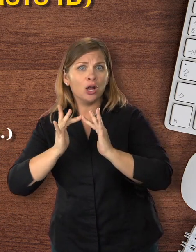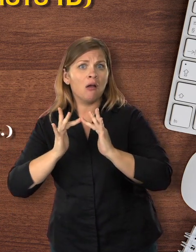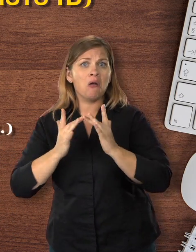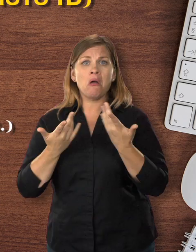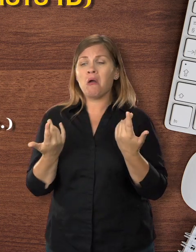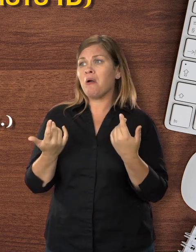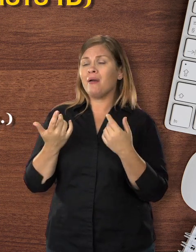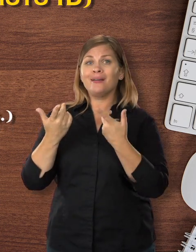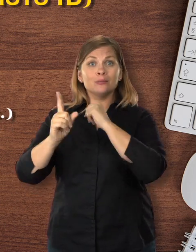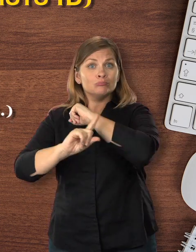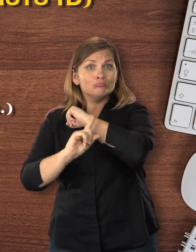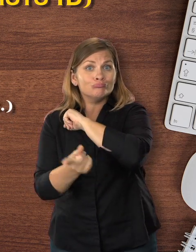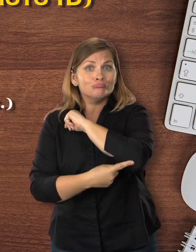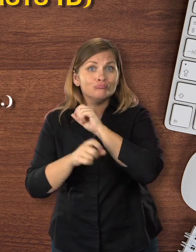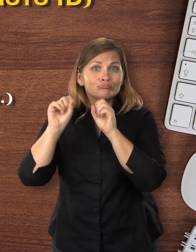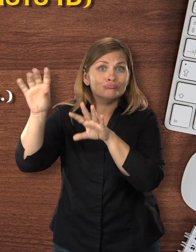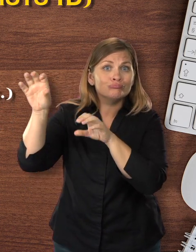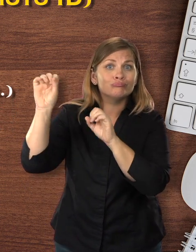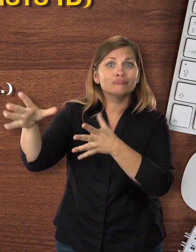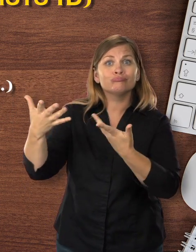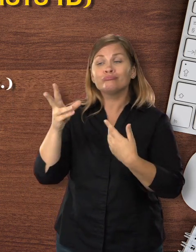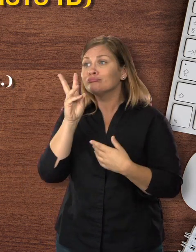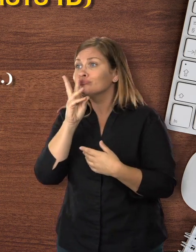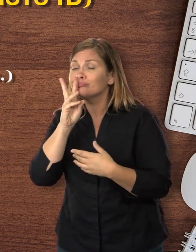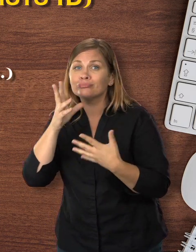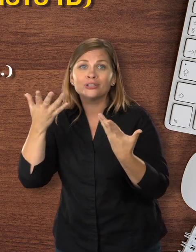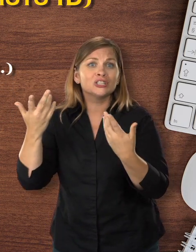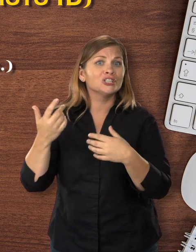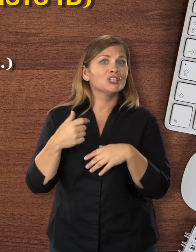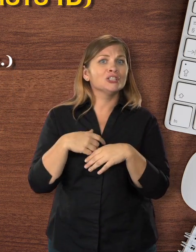TV (cable, satellite, etc.),